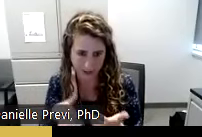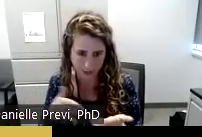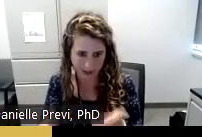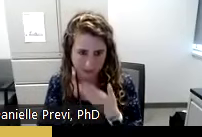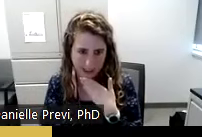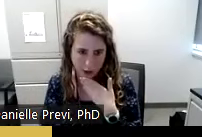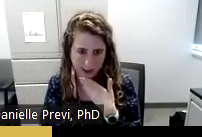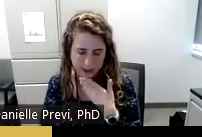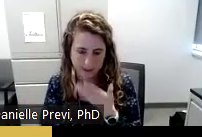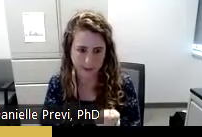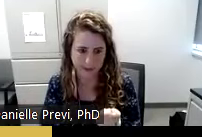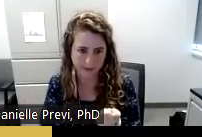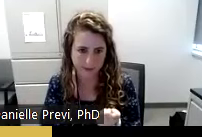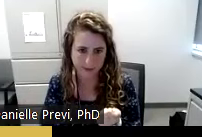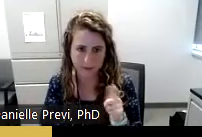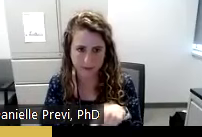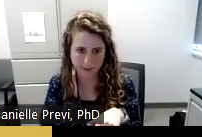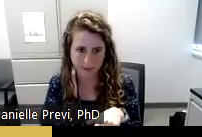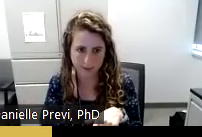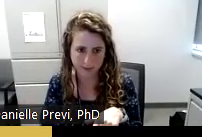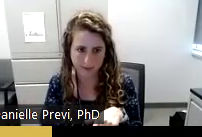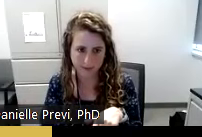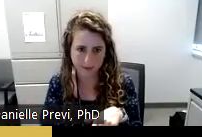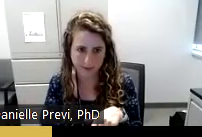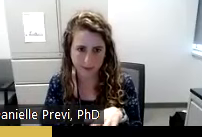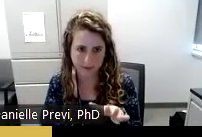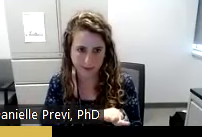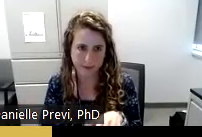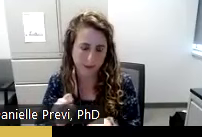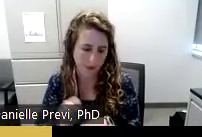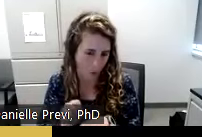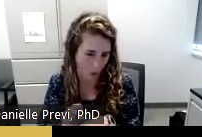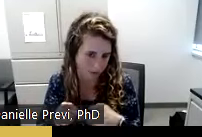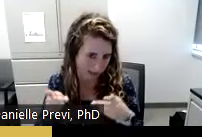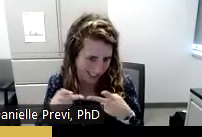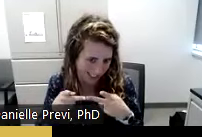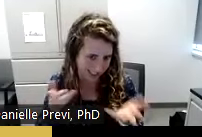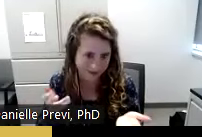transliterators, and other accommodations. Now when a student reaches a college level here,